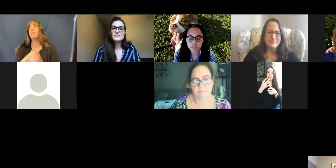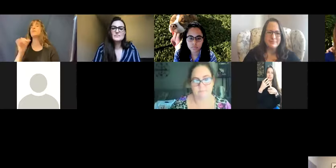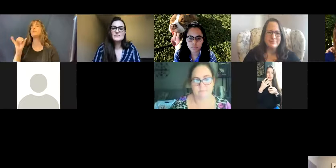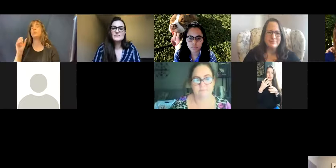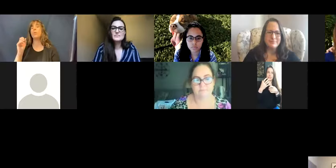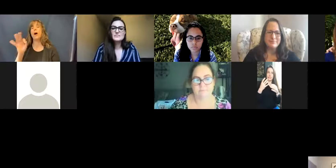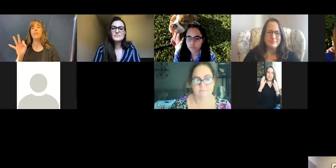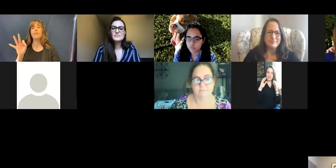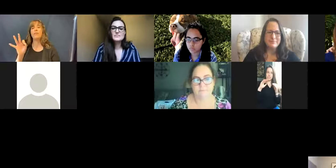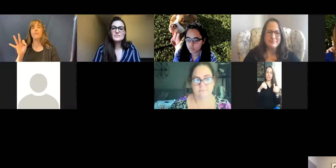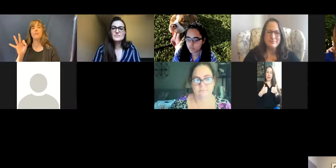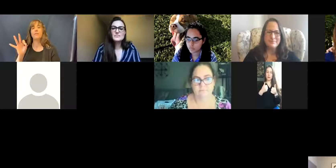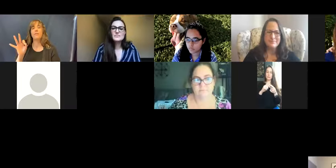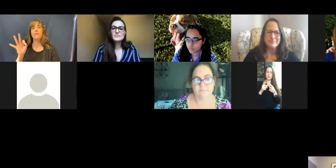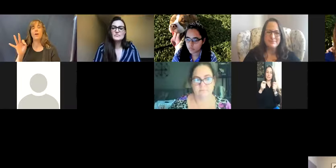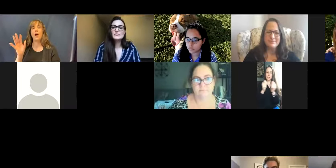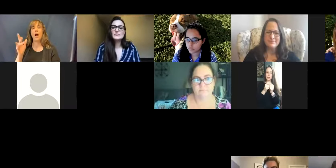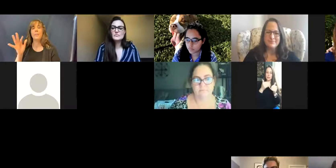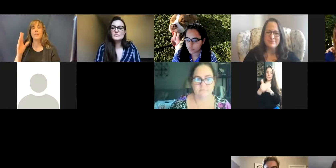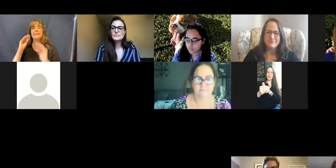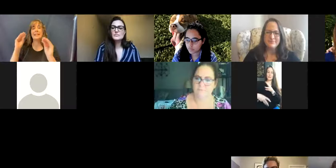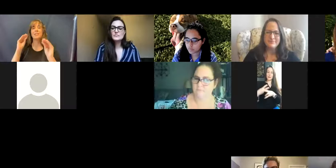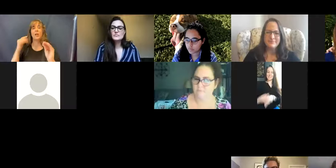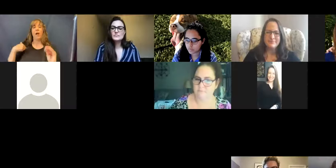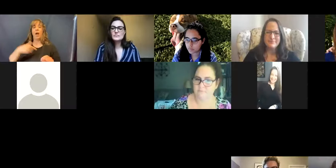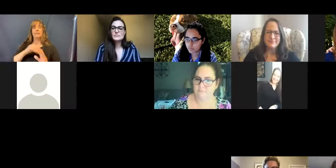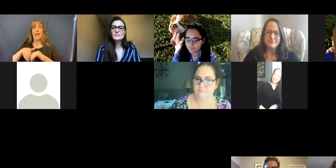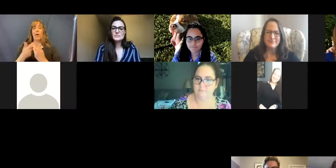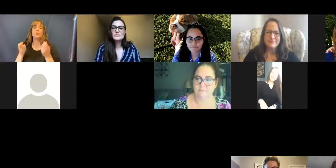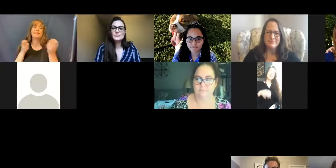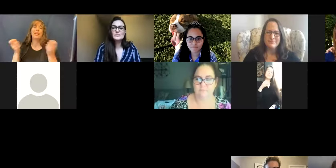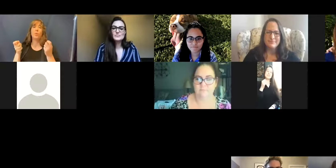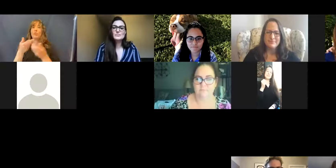teaching us how to deal with the rest of the world.